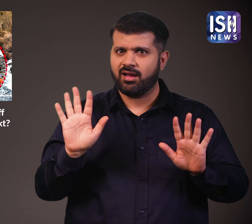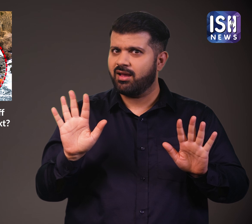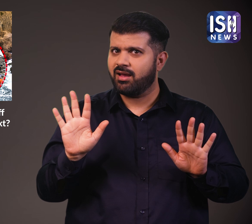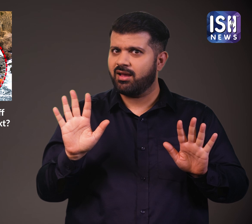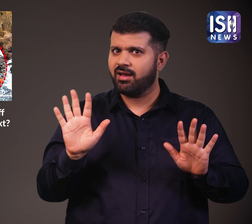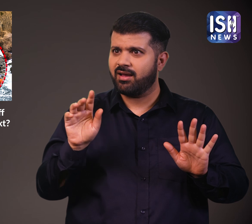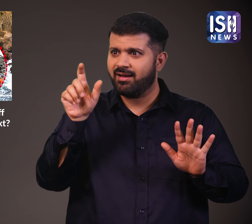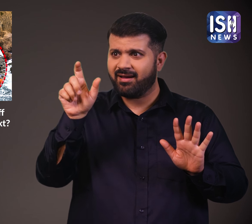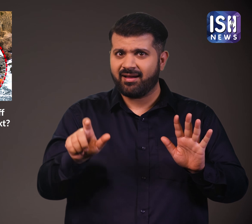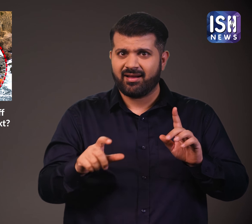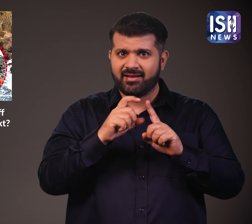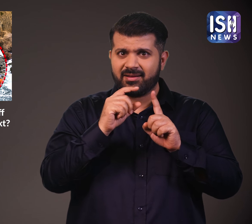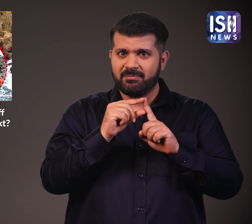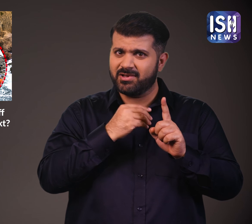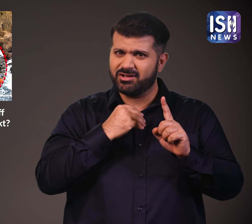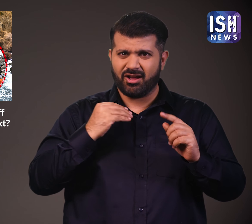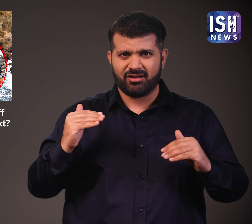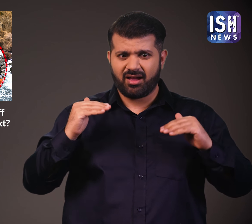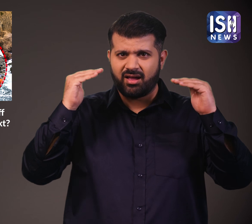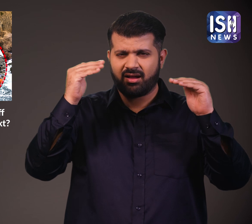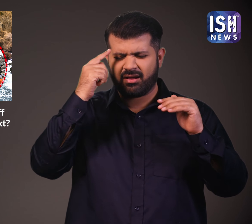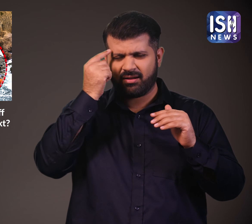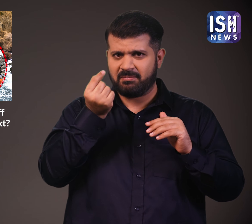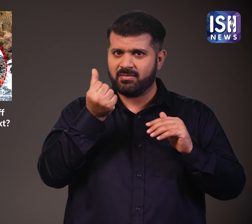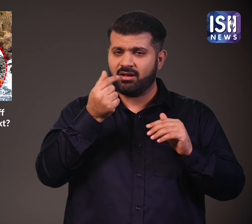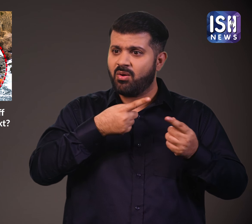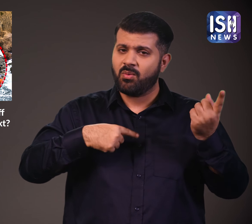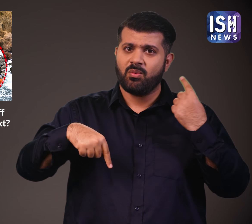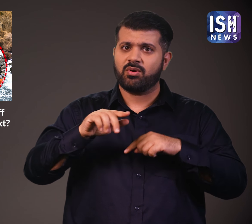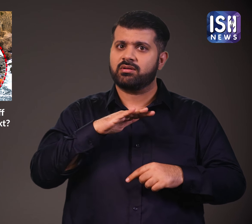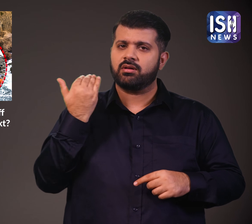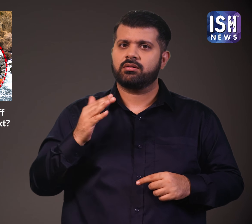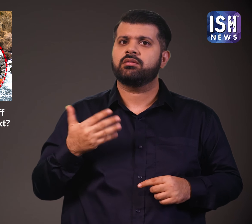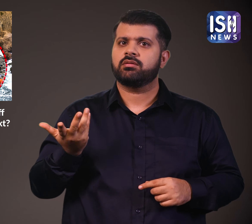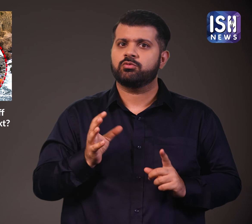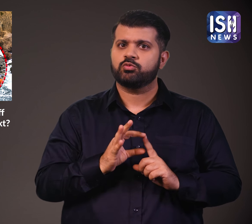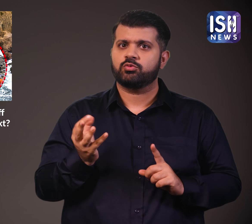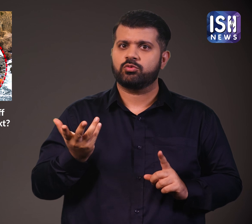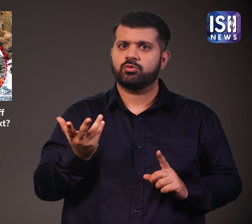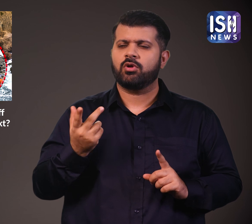Patil was a senior doctor with a serious mental illness. What if his family had died?